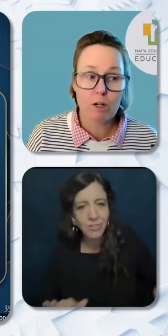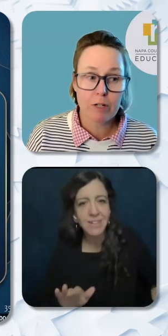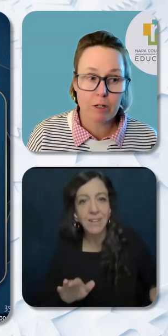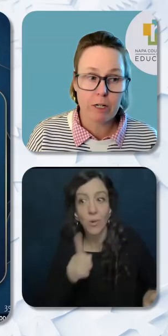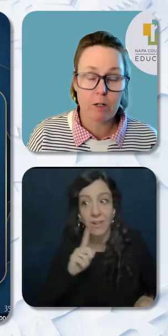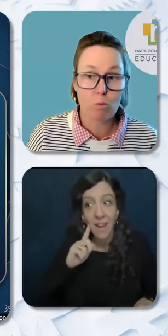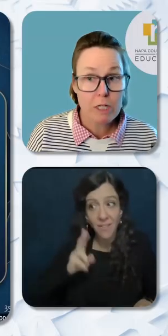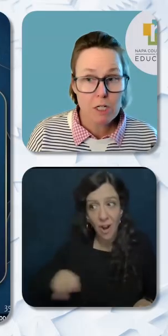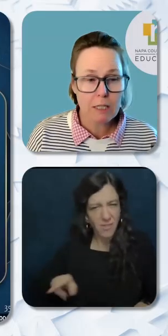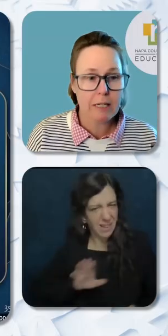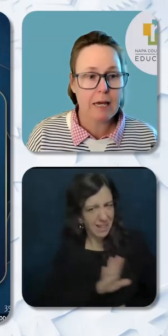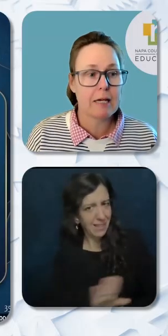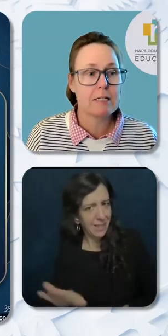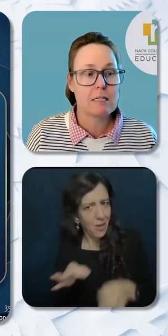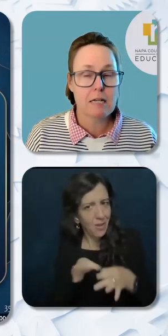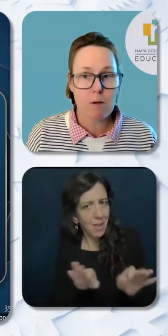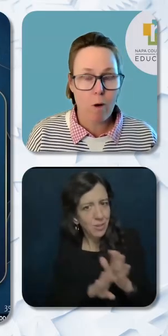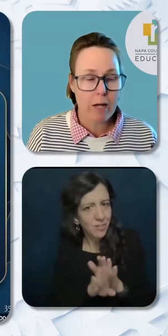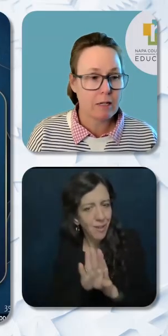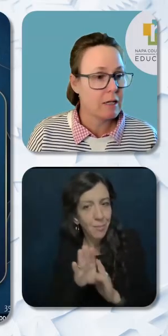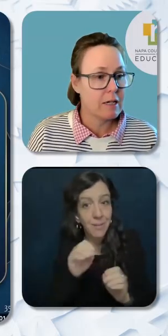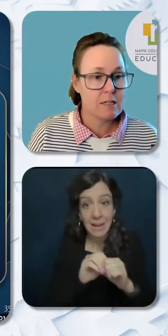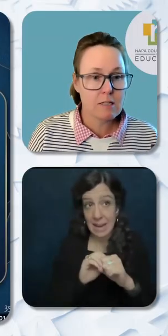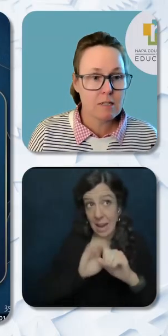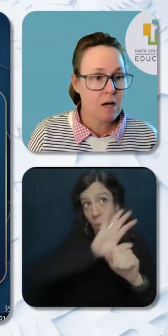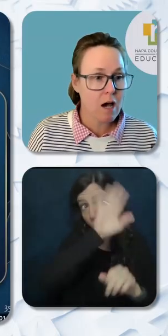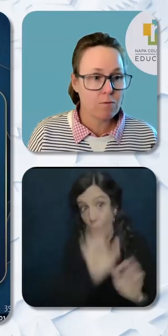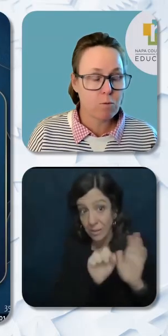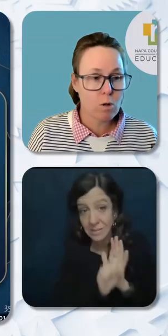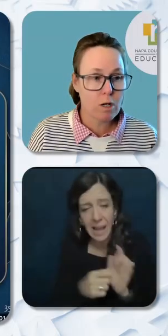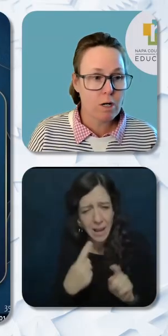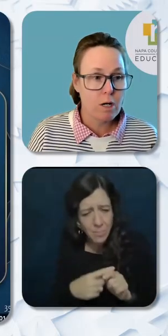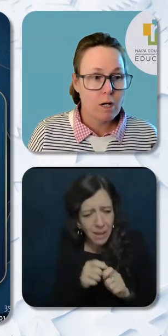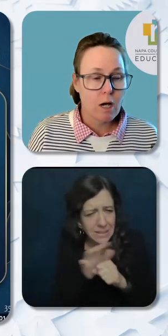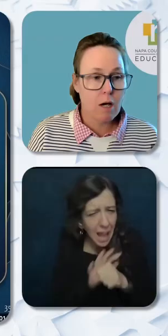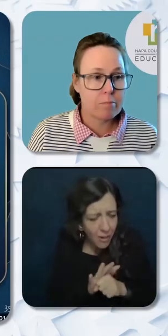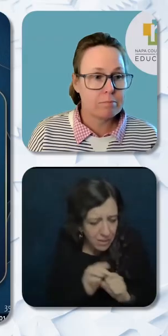deaf and hard of hearing regionally and statewide. And this is not for,